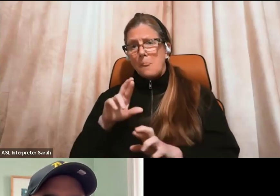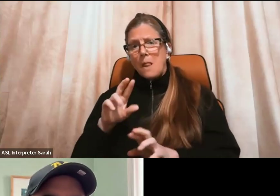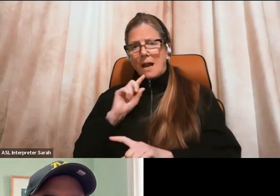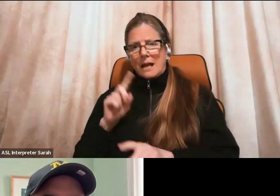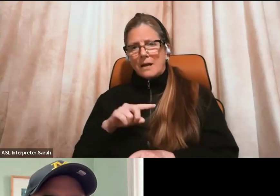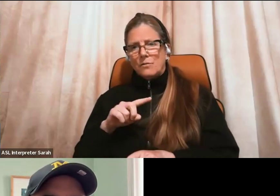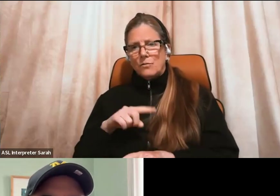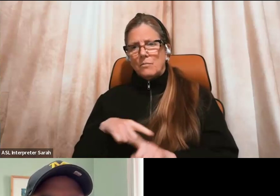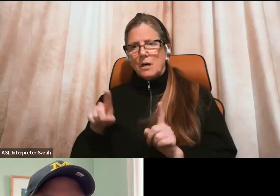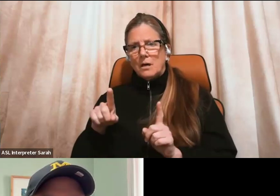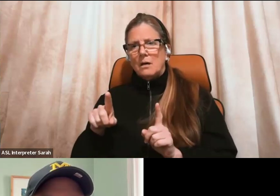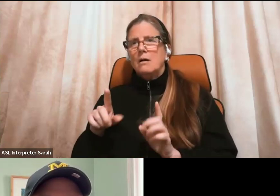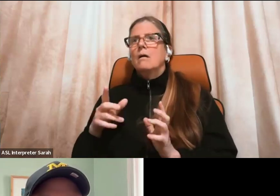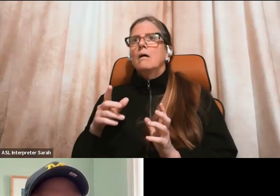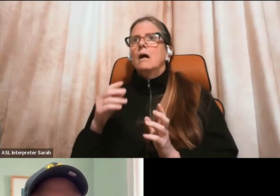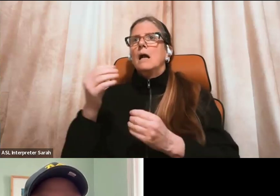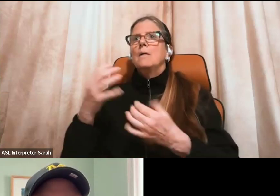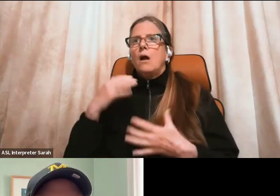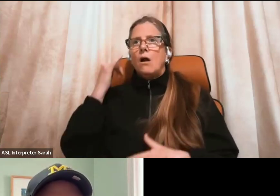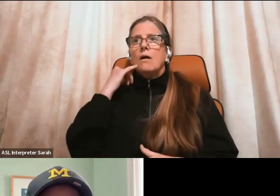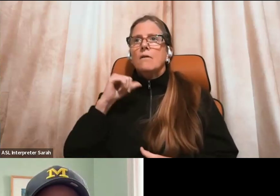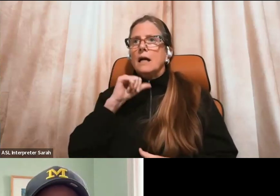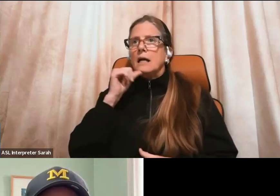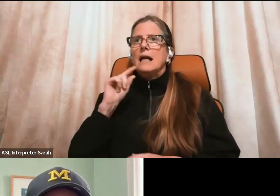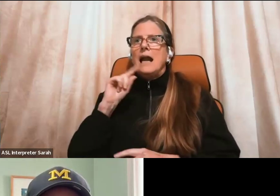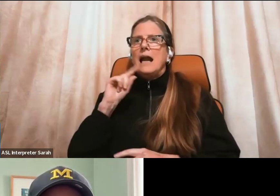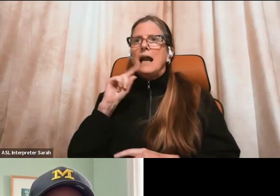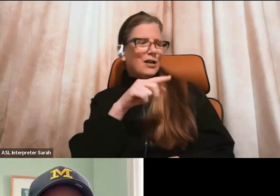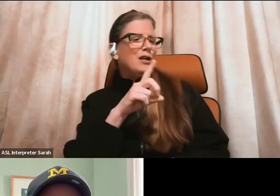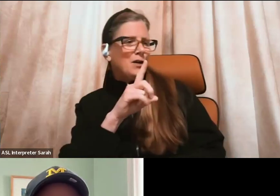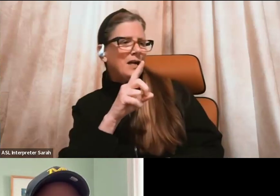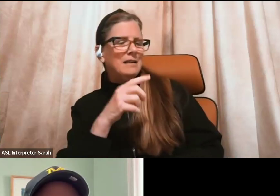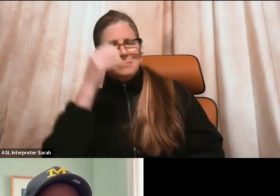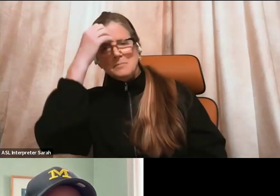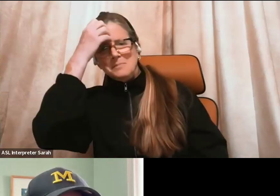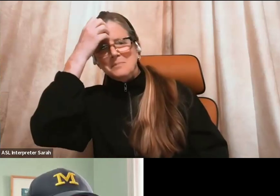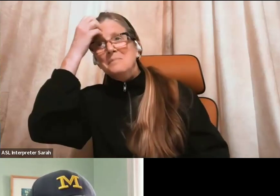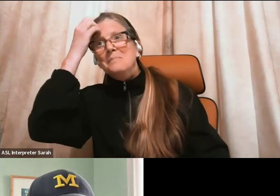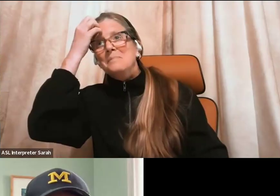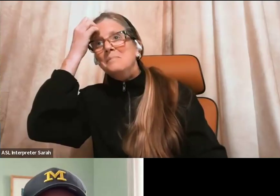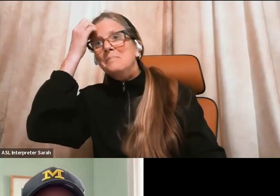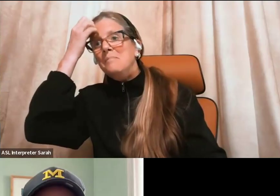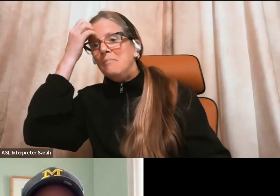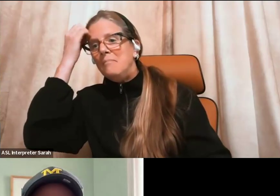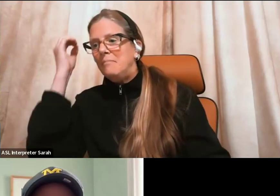because please let me know if I did not. You did. Maybe it's best for the broadband